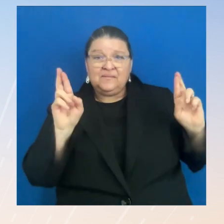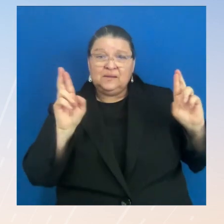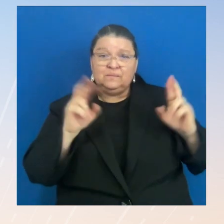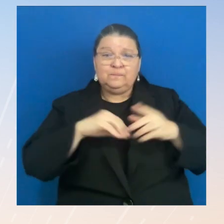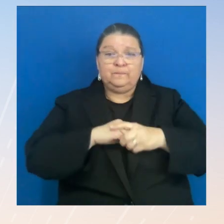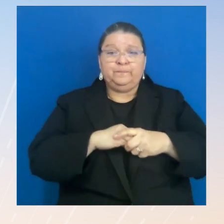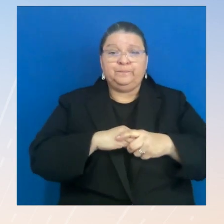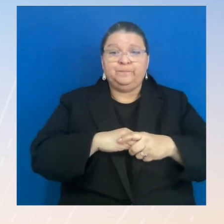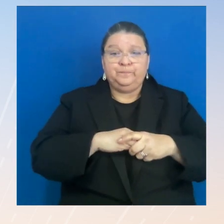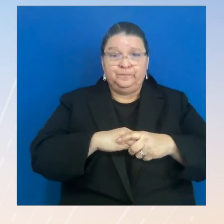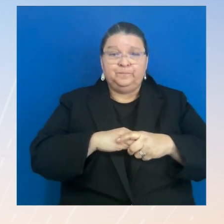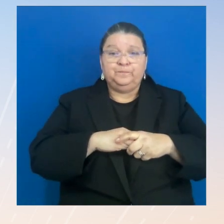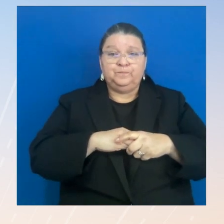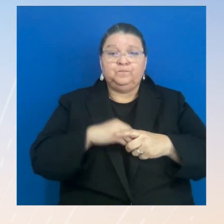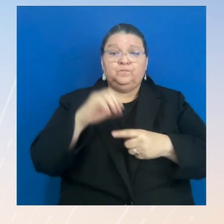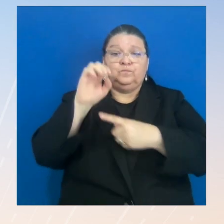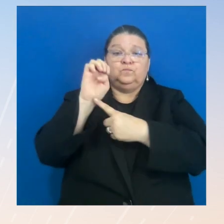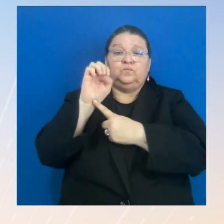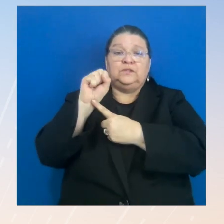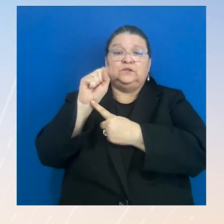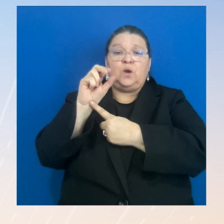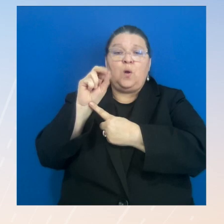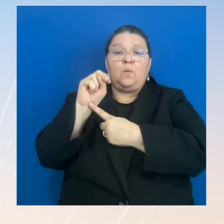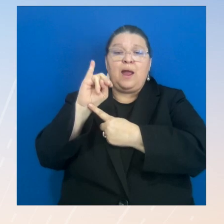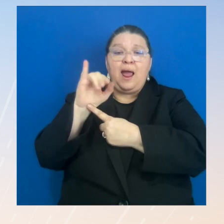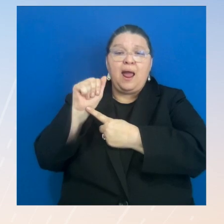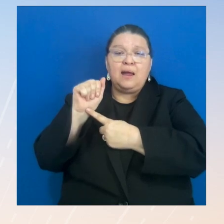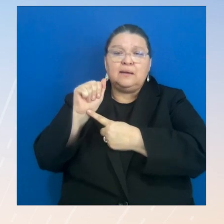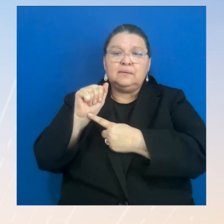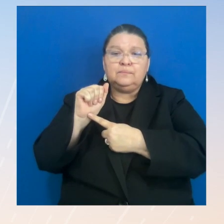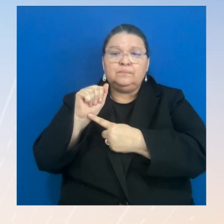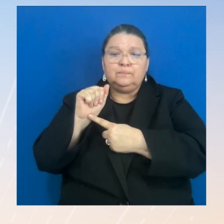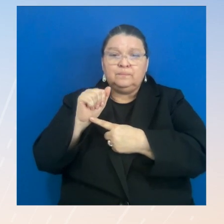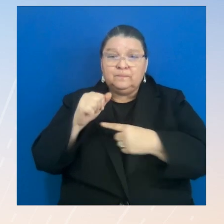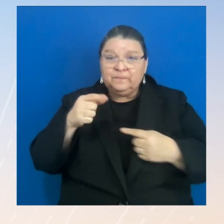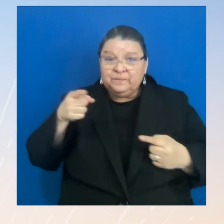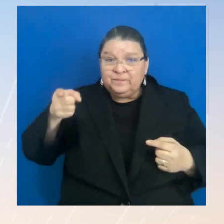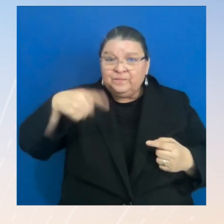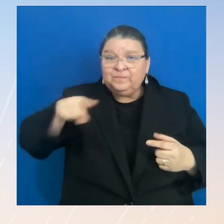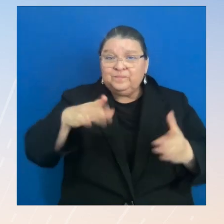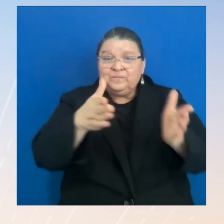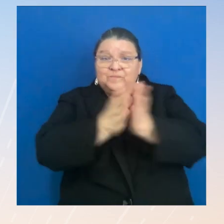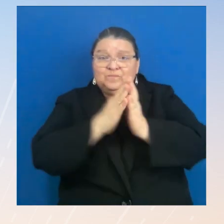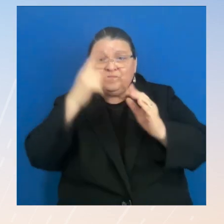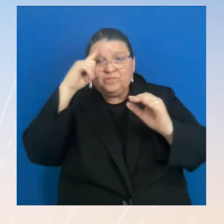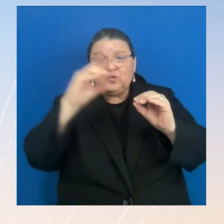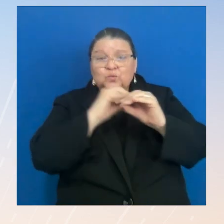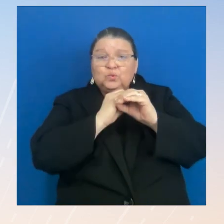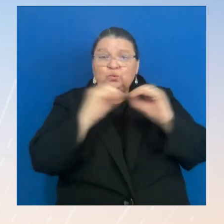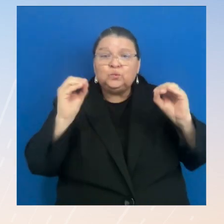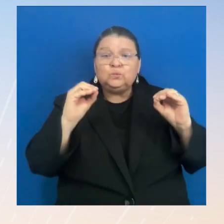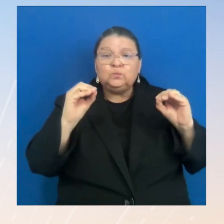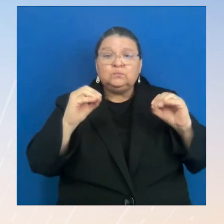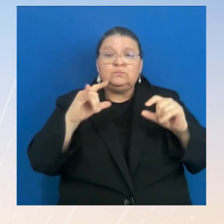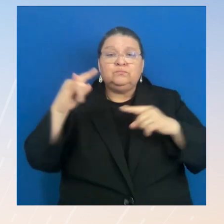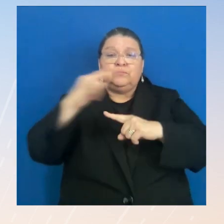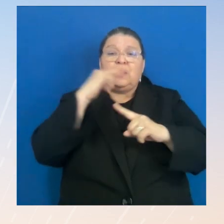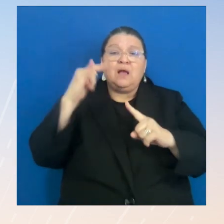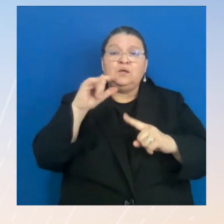How do we view their calls for a no-fly zone? Ms. Psaki: We disagree with the argument that that would be an effective step.